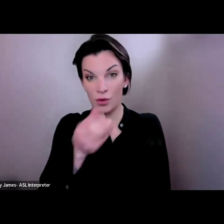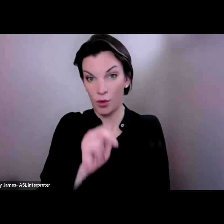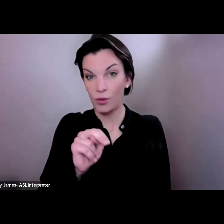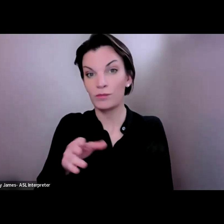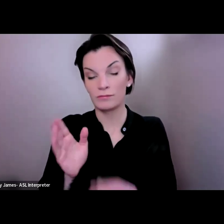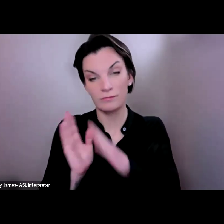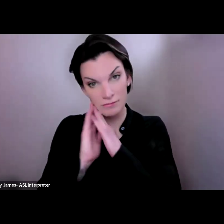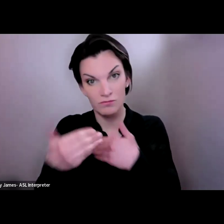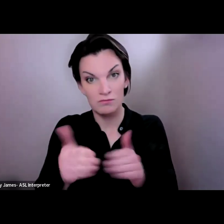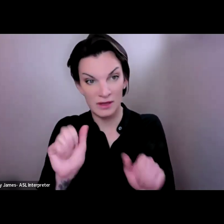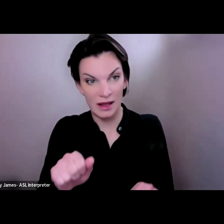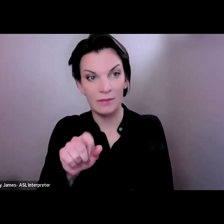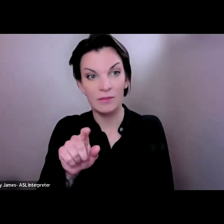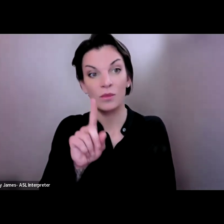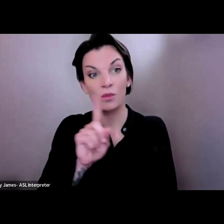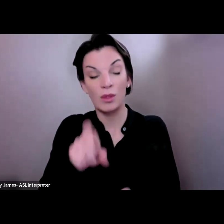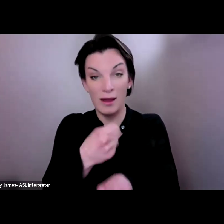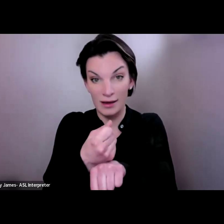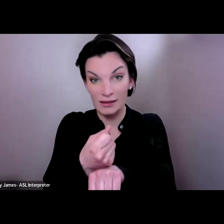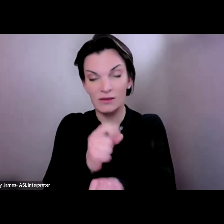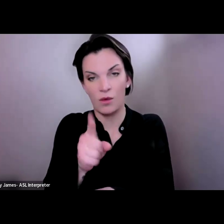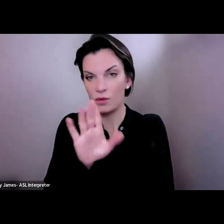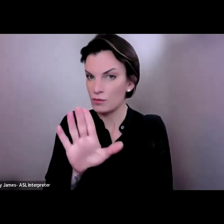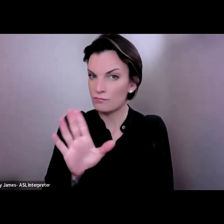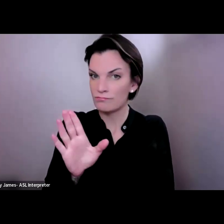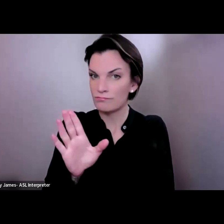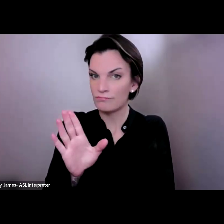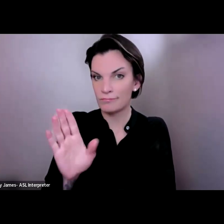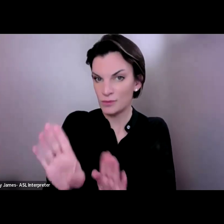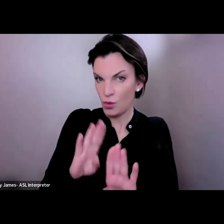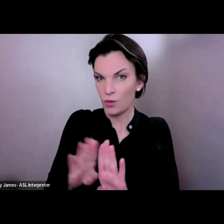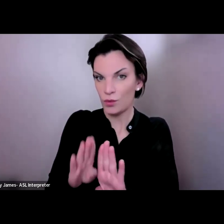the ones that people get to put on their own doors. People get to make of that experience